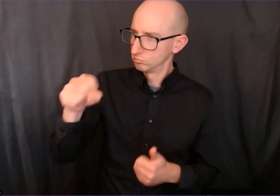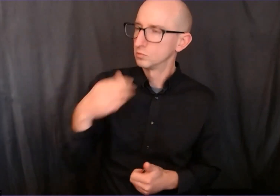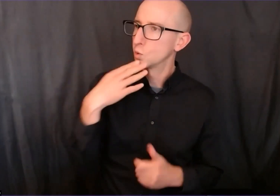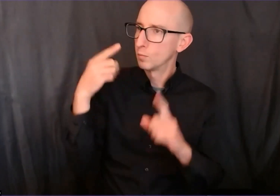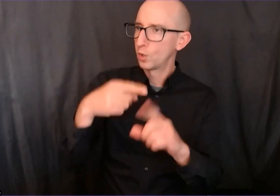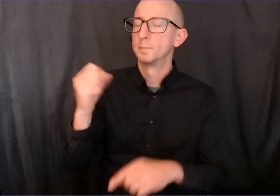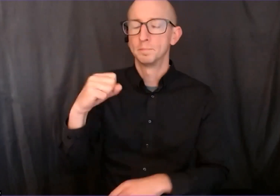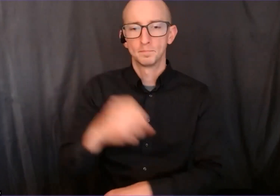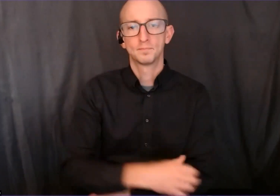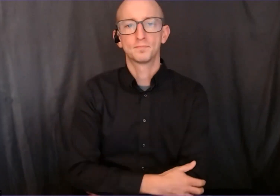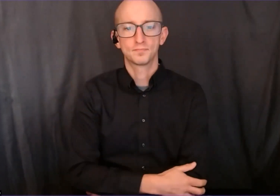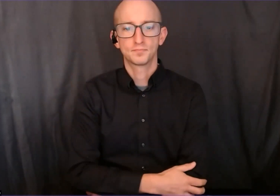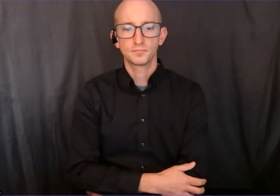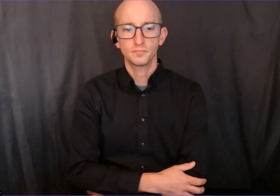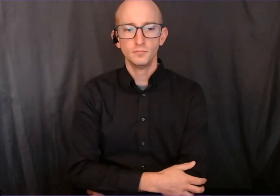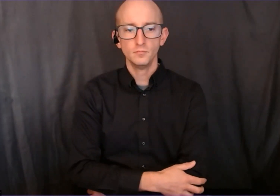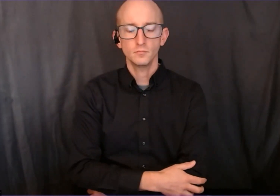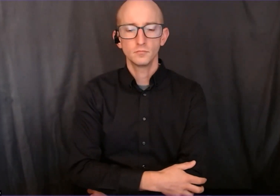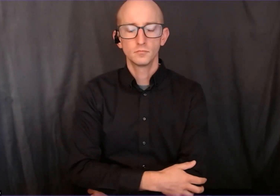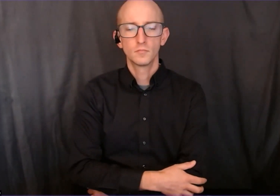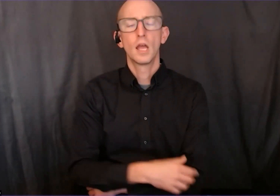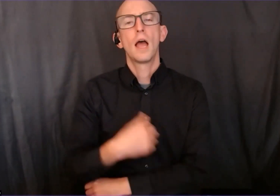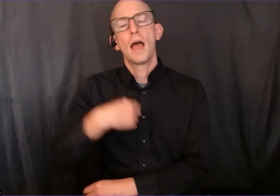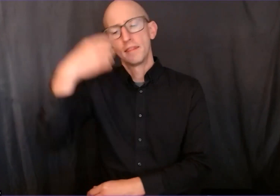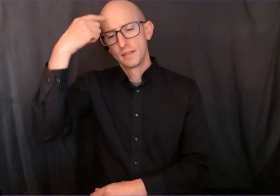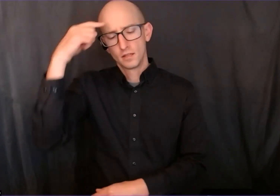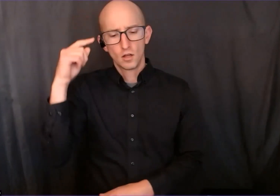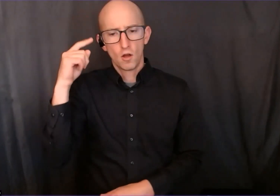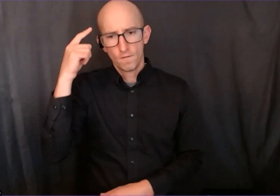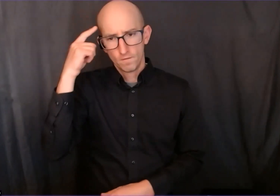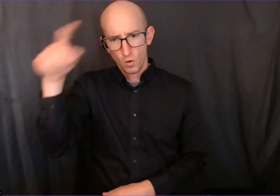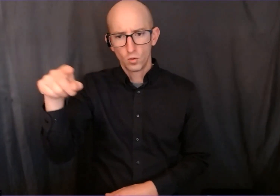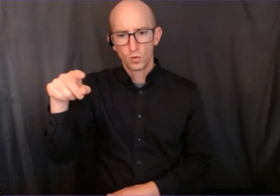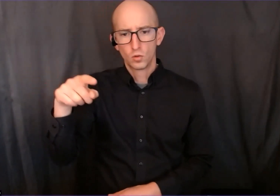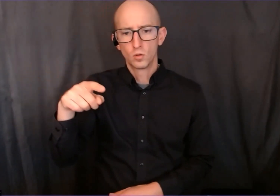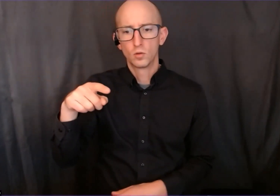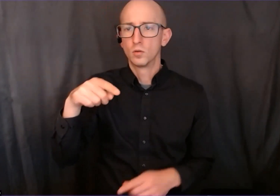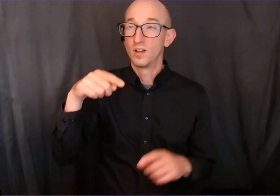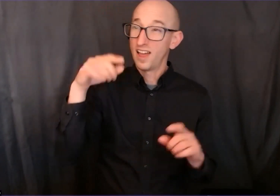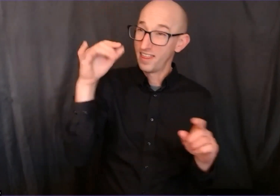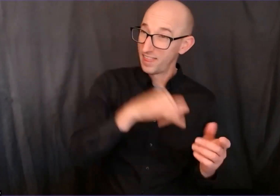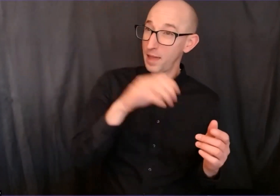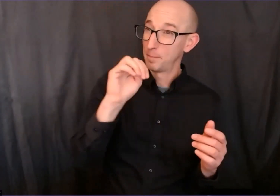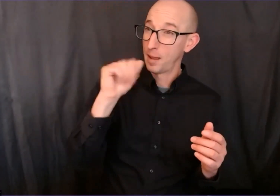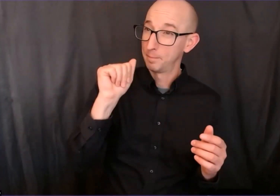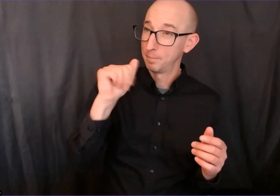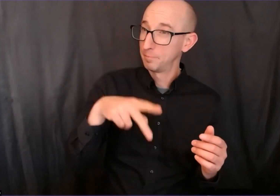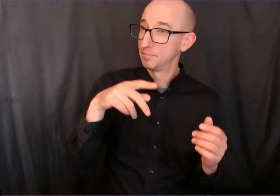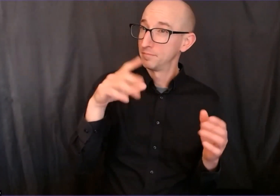First and foremost, we want to reduce diesel emissions, like I mentioned, in communities near ports, with a deliberate focus on those